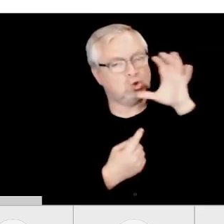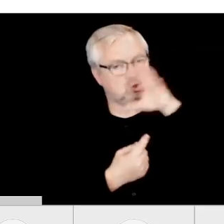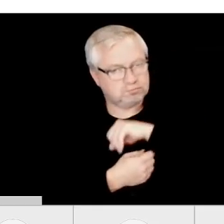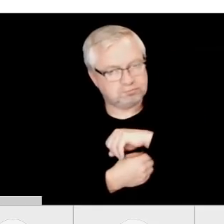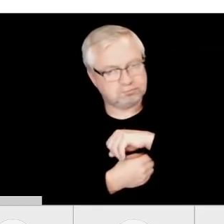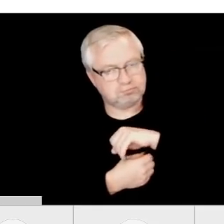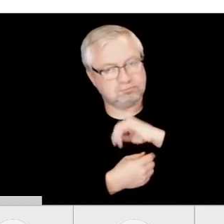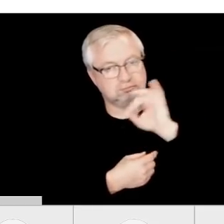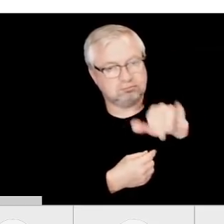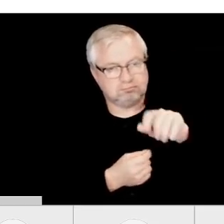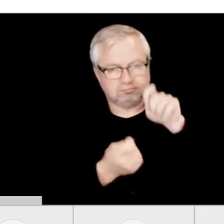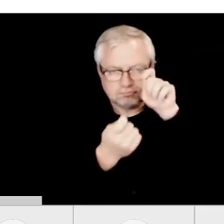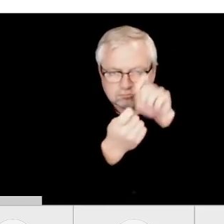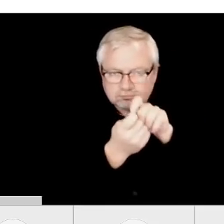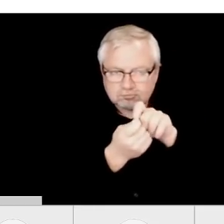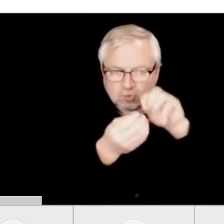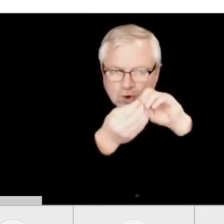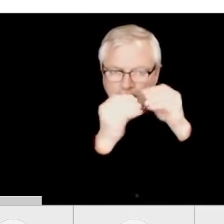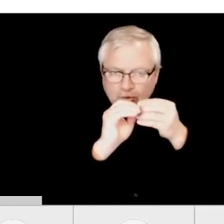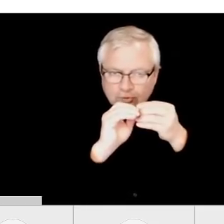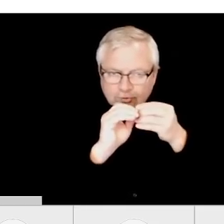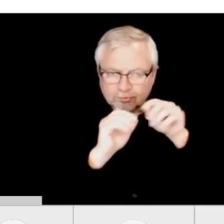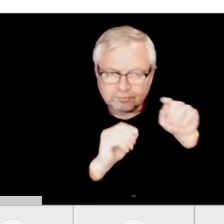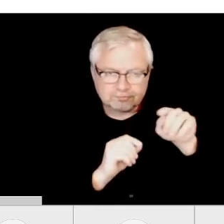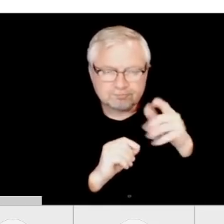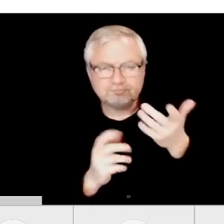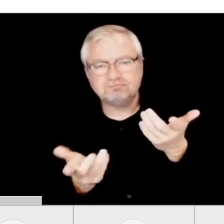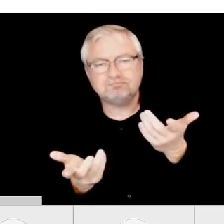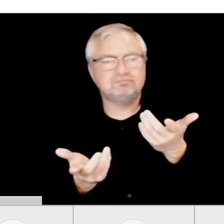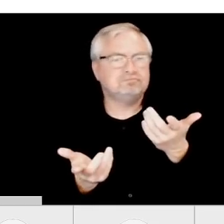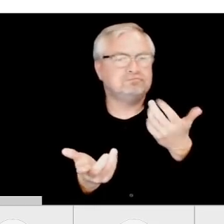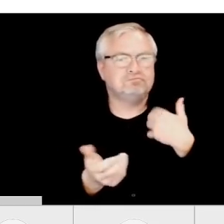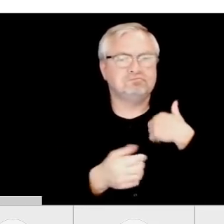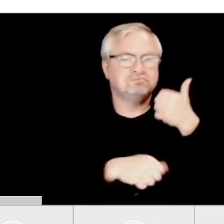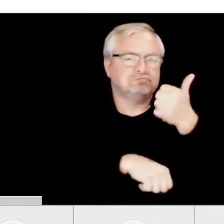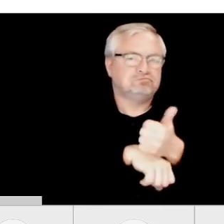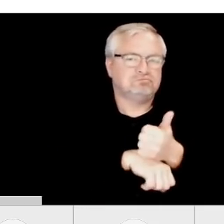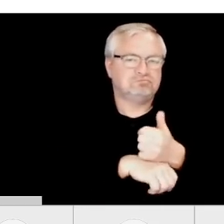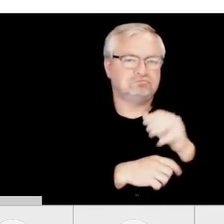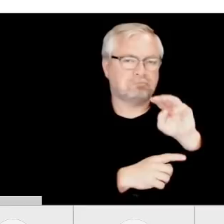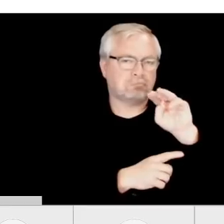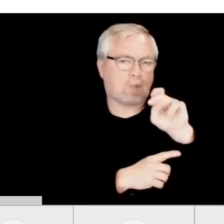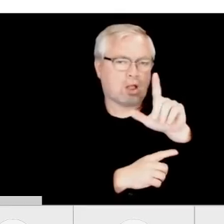of numbers is run setting the model to have infinite ICU capacity so that we